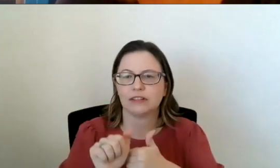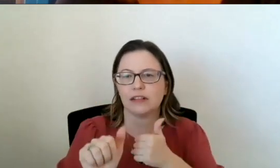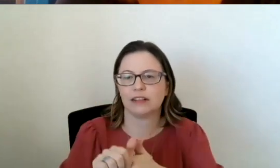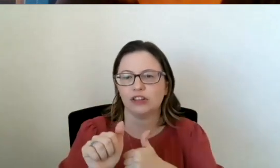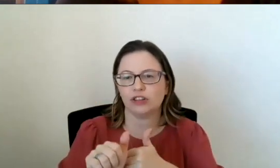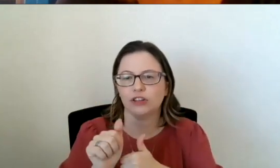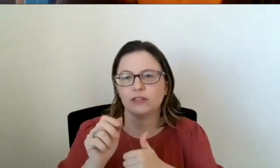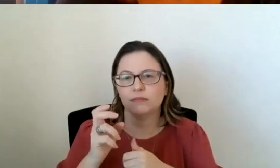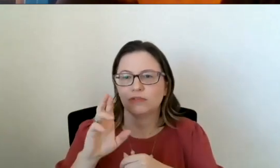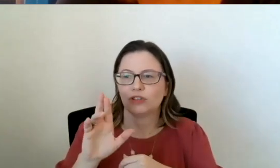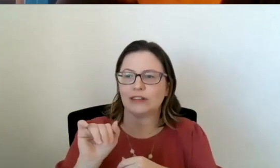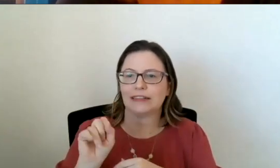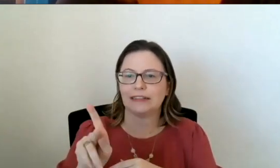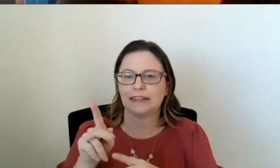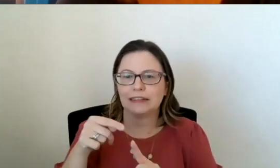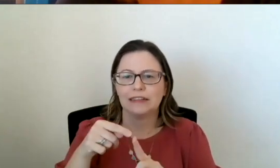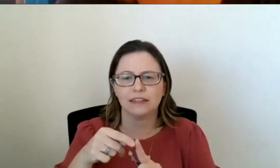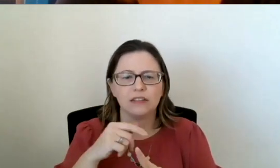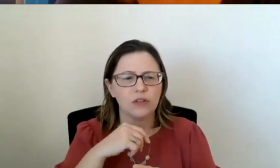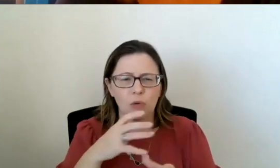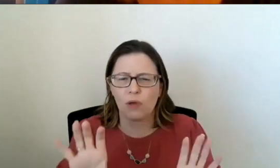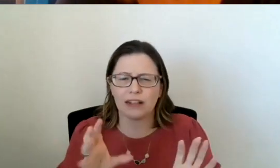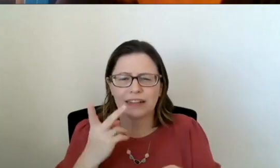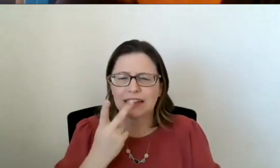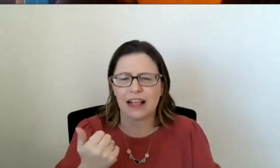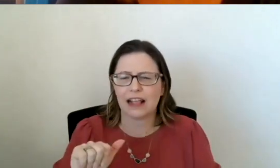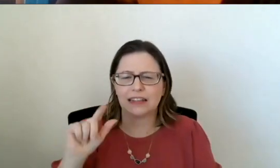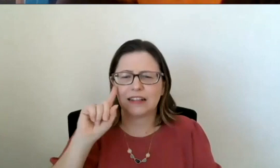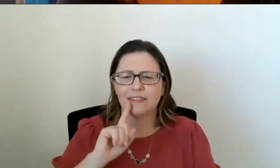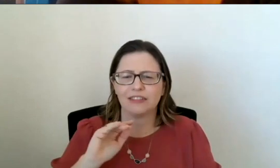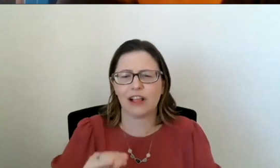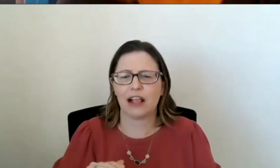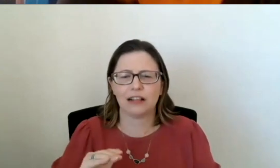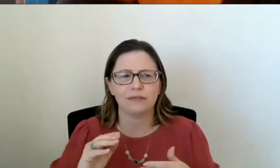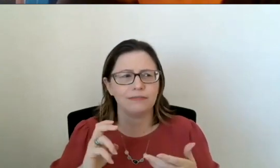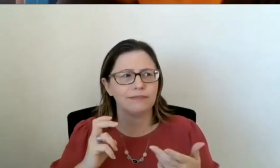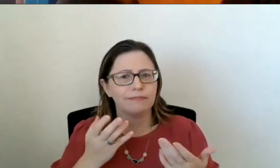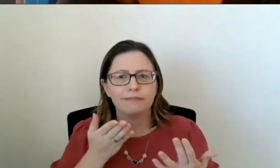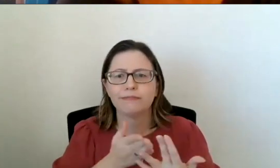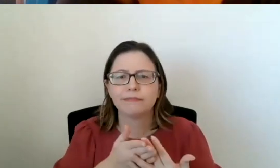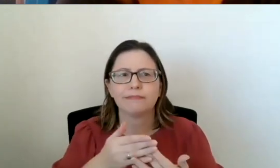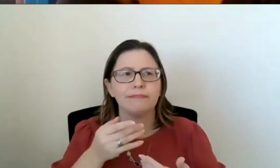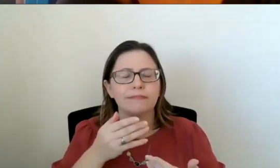you know, the low expectations for the children are dangerous. It's definitely a risk. We don't want